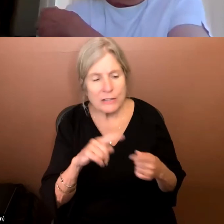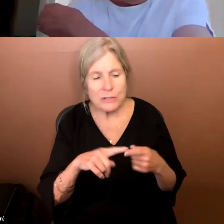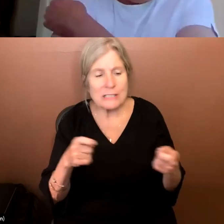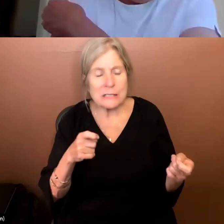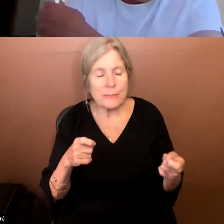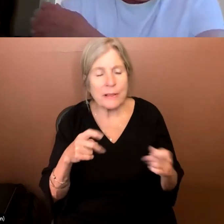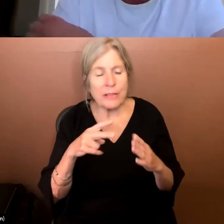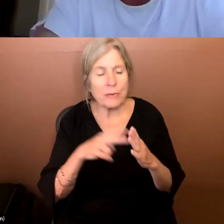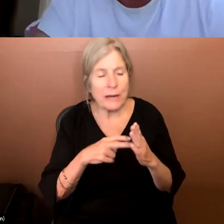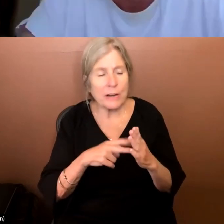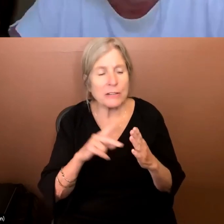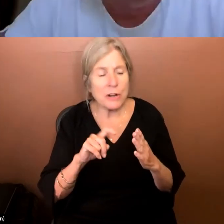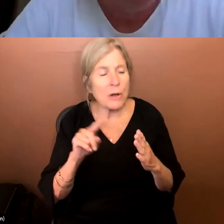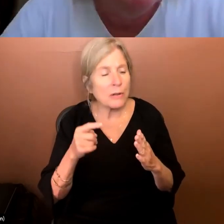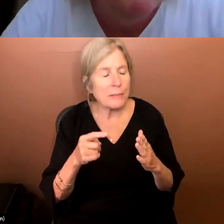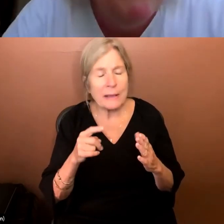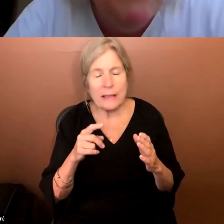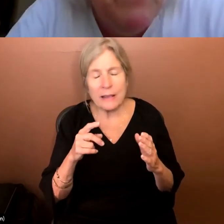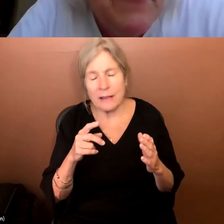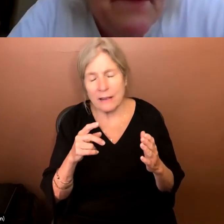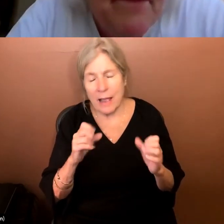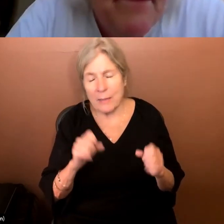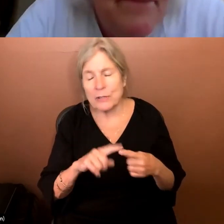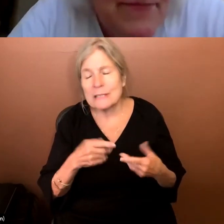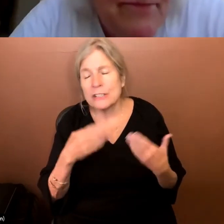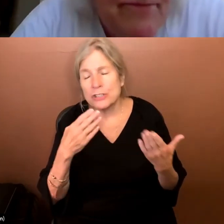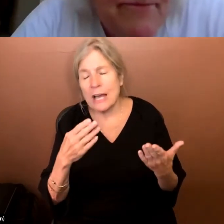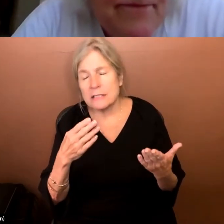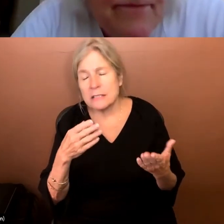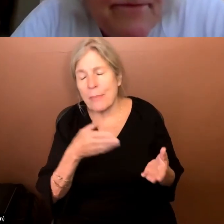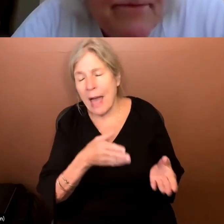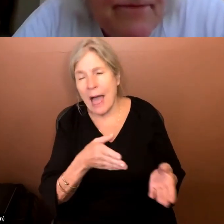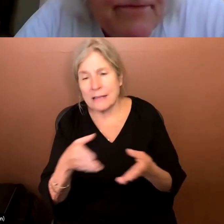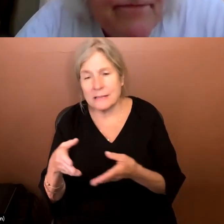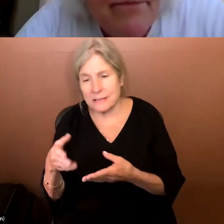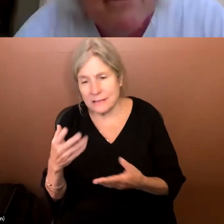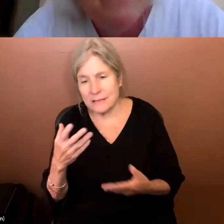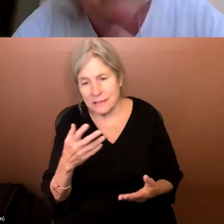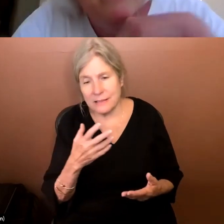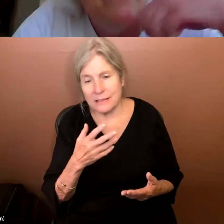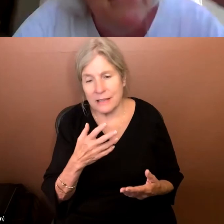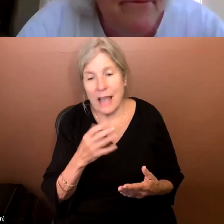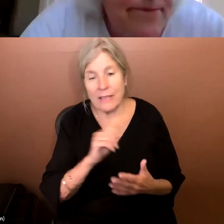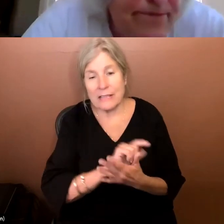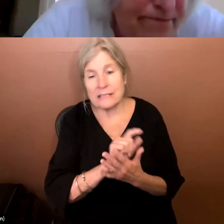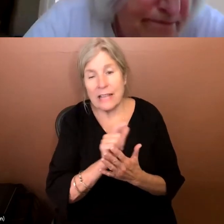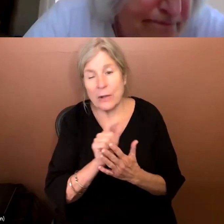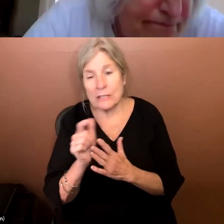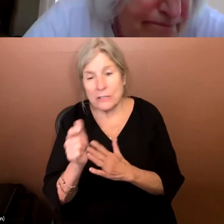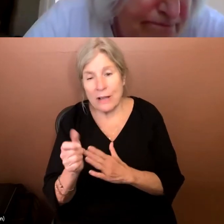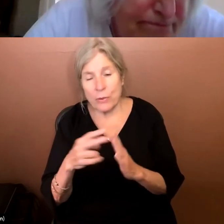specific paths. And the sequence or the sequential reading of a work